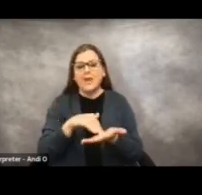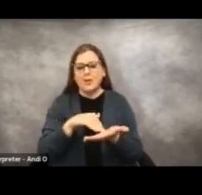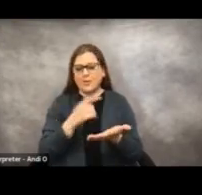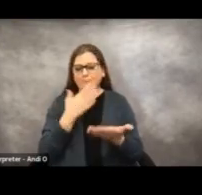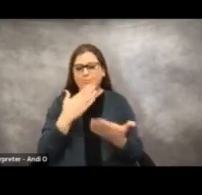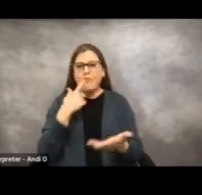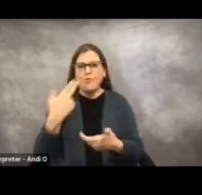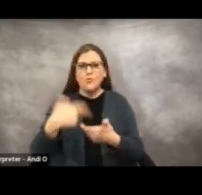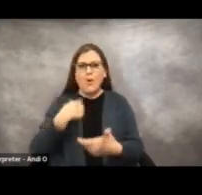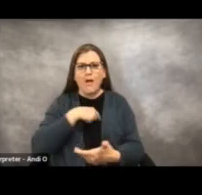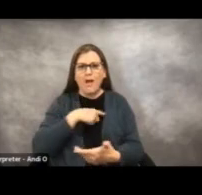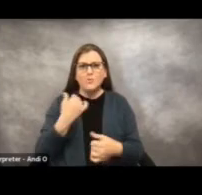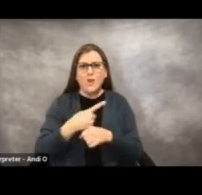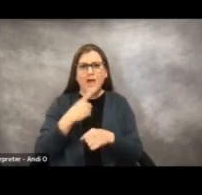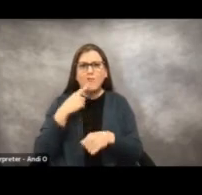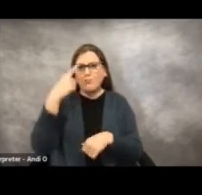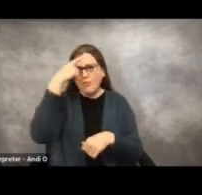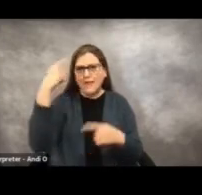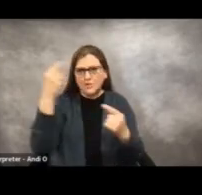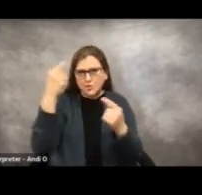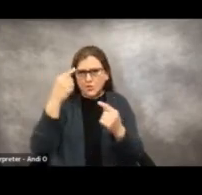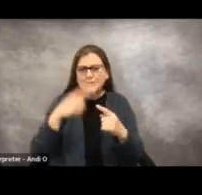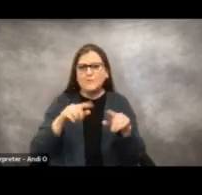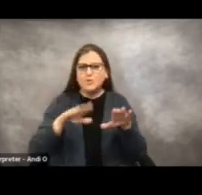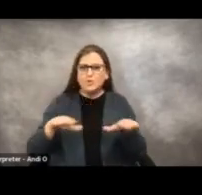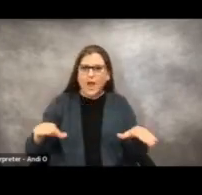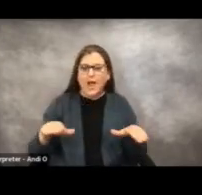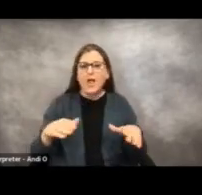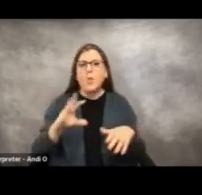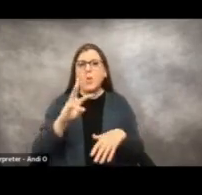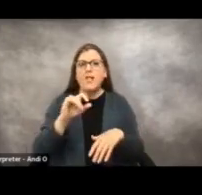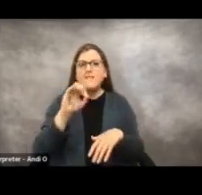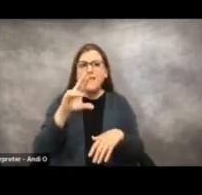Injury and Child Welfare Best Practice: A Guide and Tools for State Agencies webinar. Next